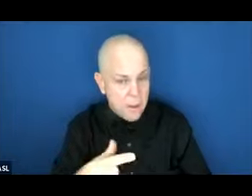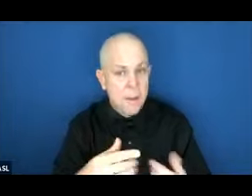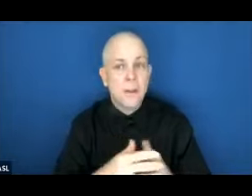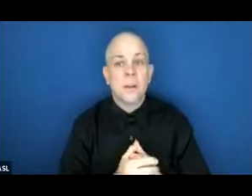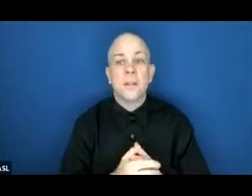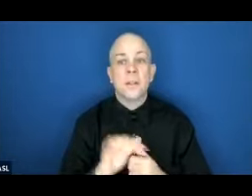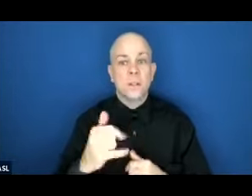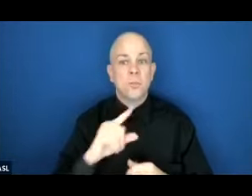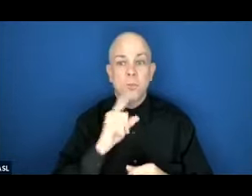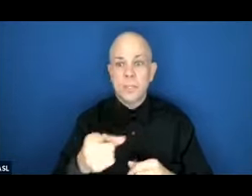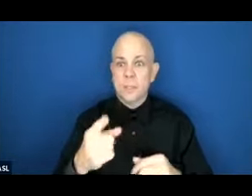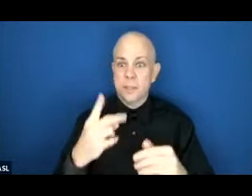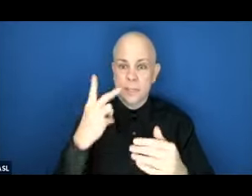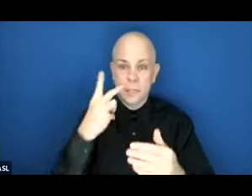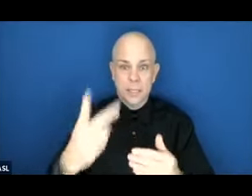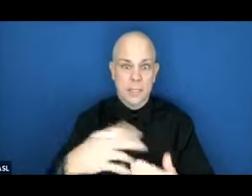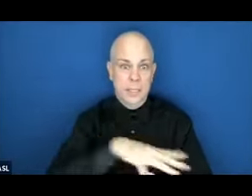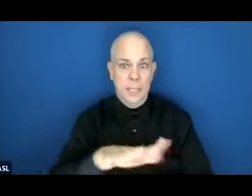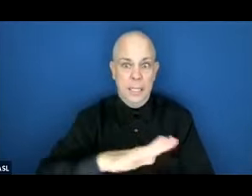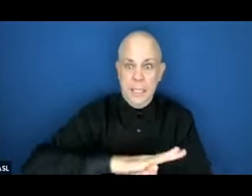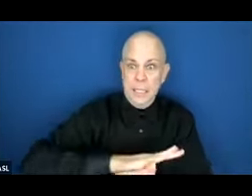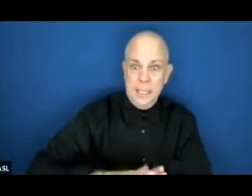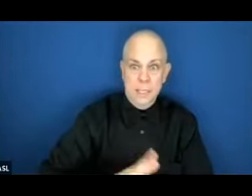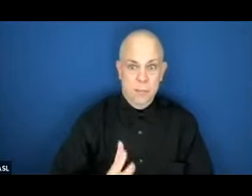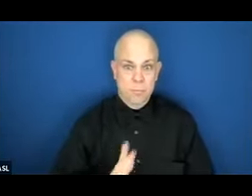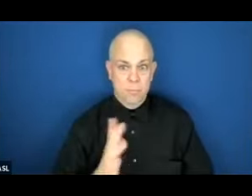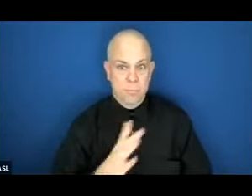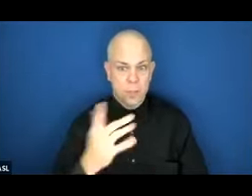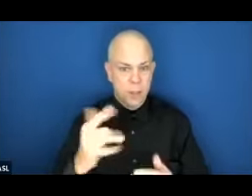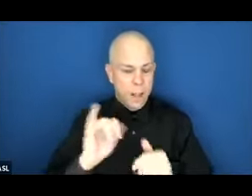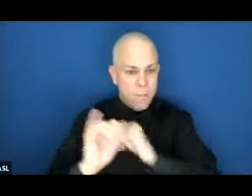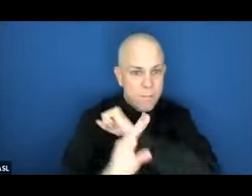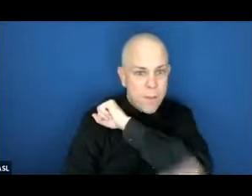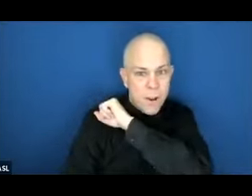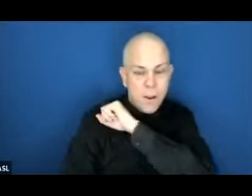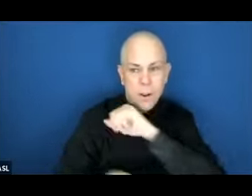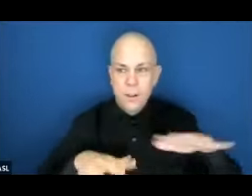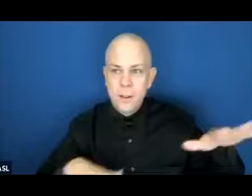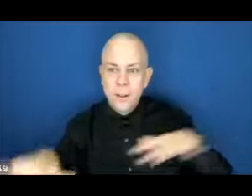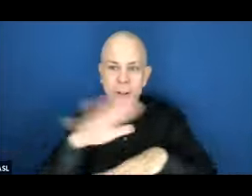fall like day out there so sunny skies very pleasant